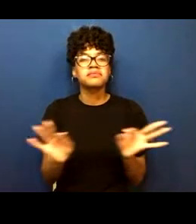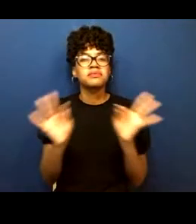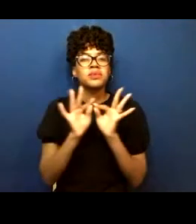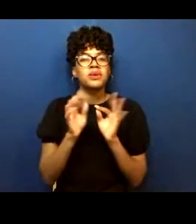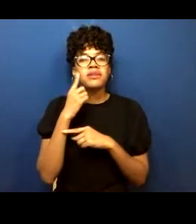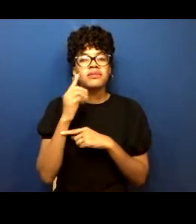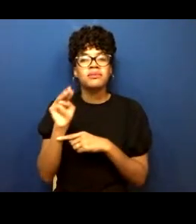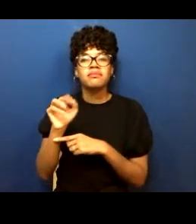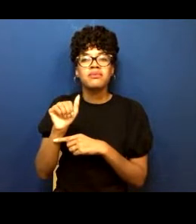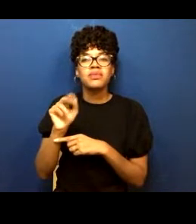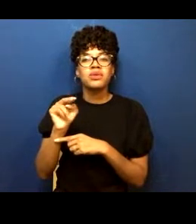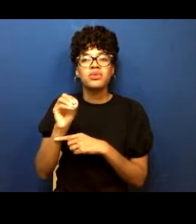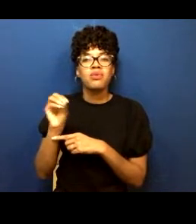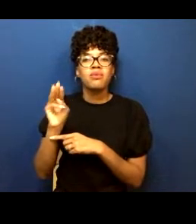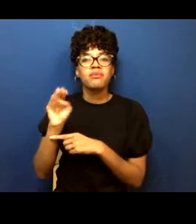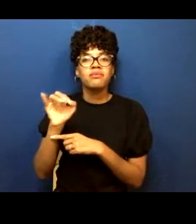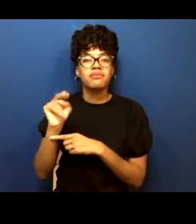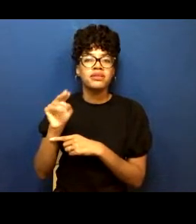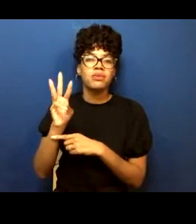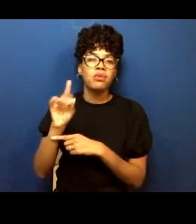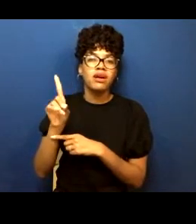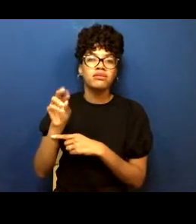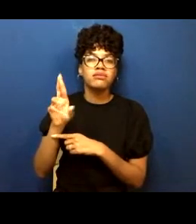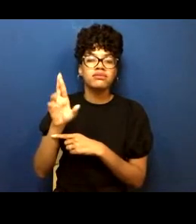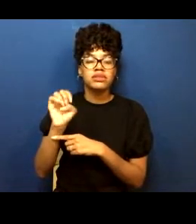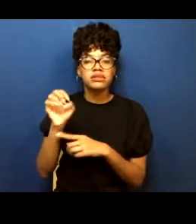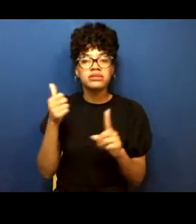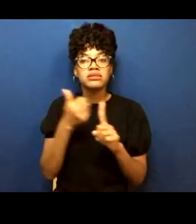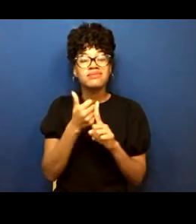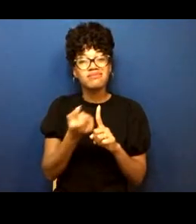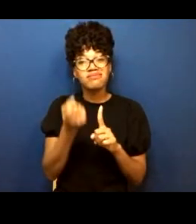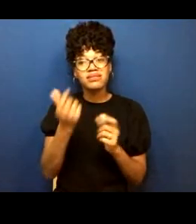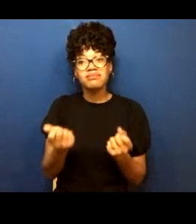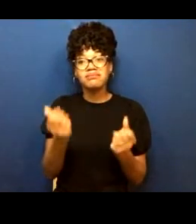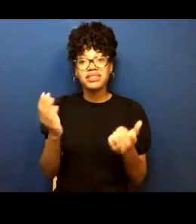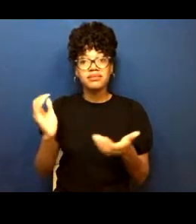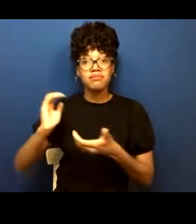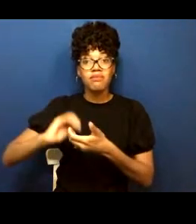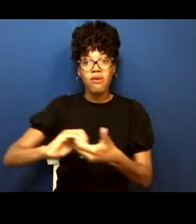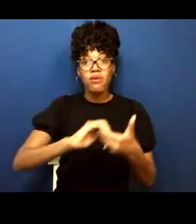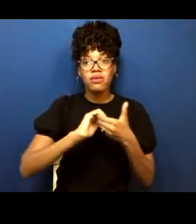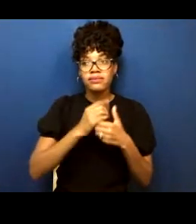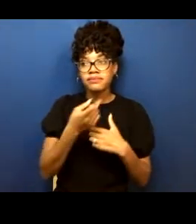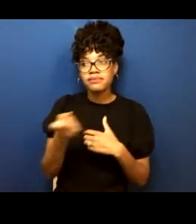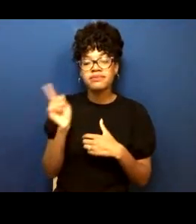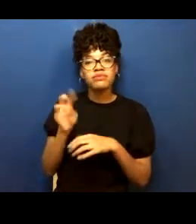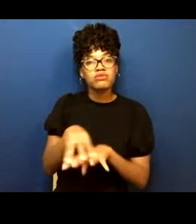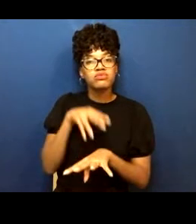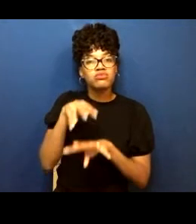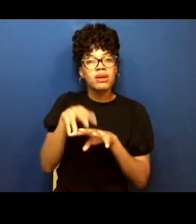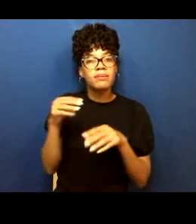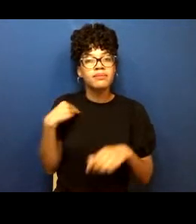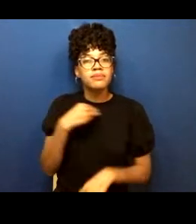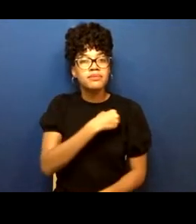A lot of our partners in the region are tribal partners. And so it's an important sacred plant